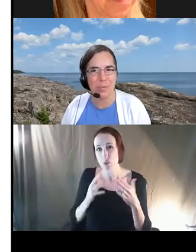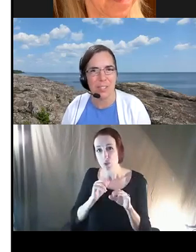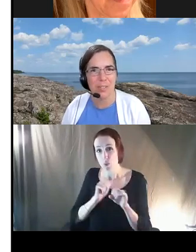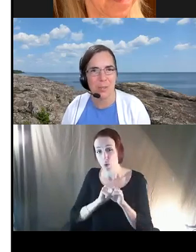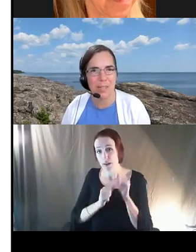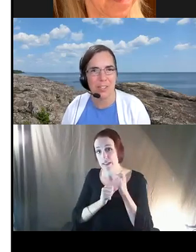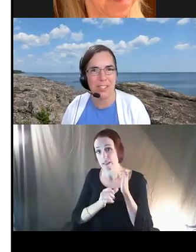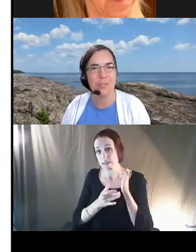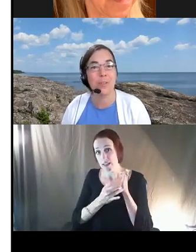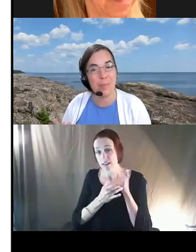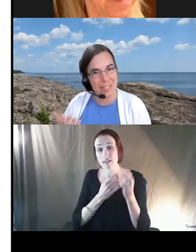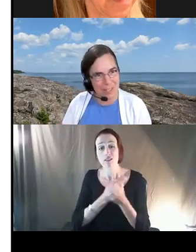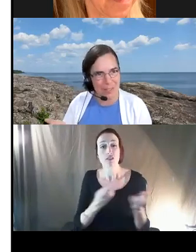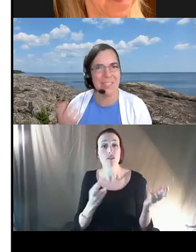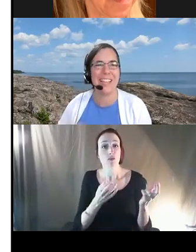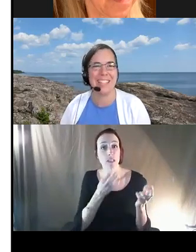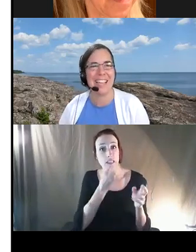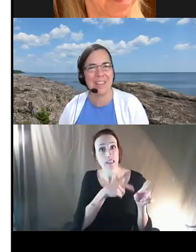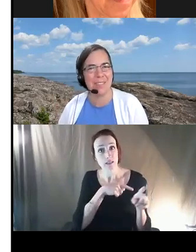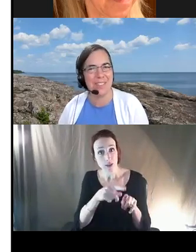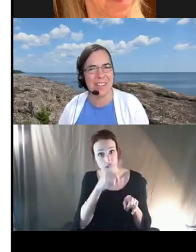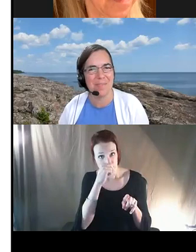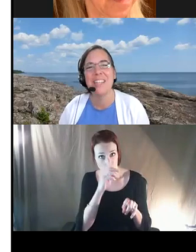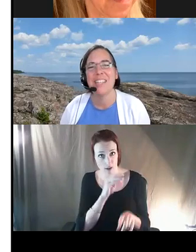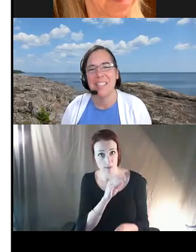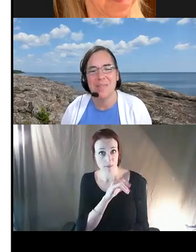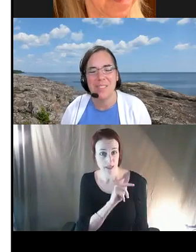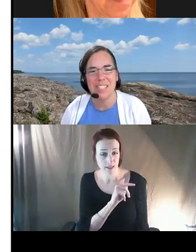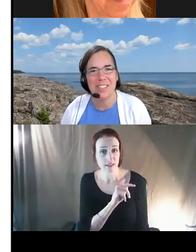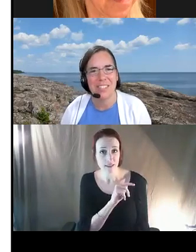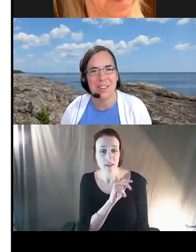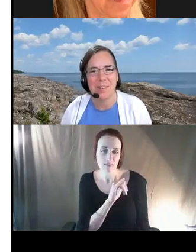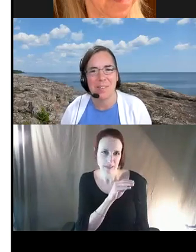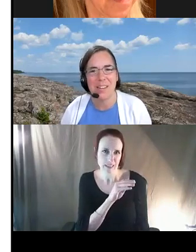resource specialist for the Minnesota STAR program.